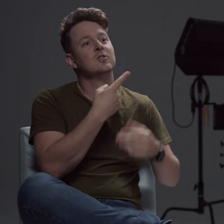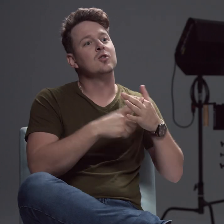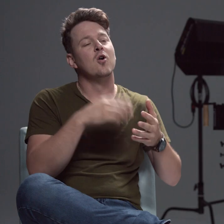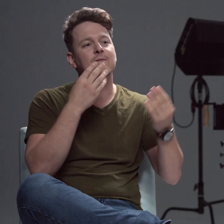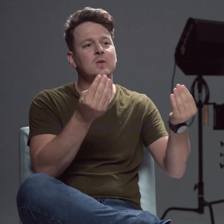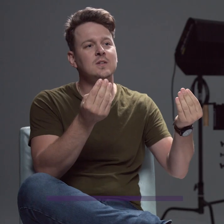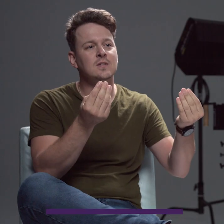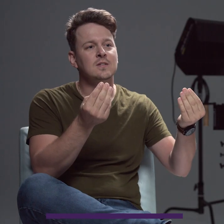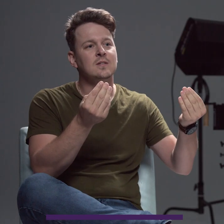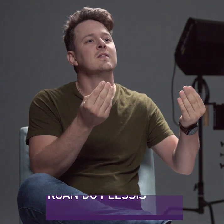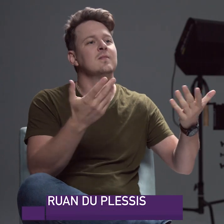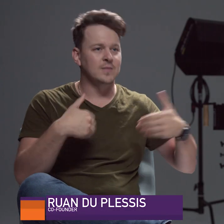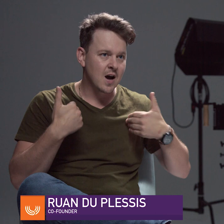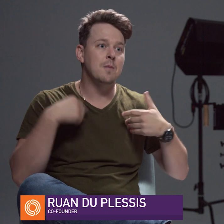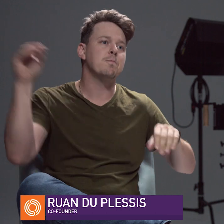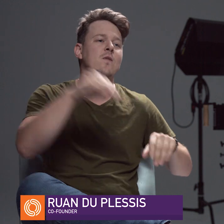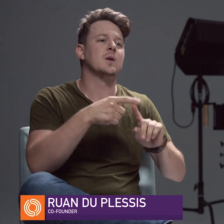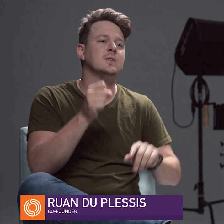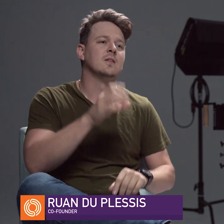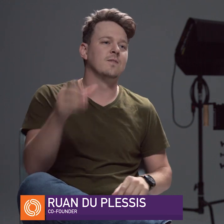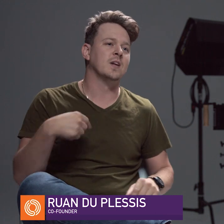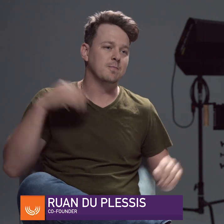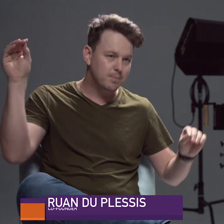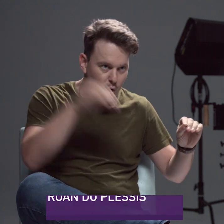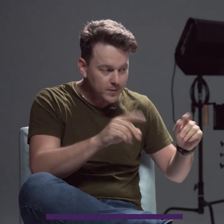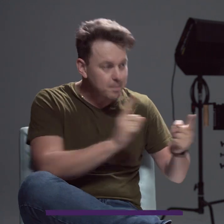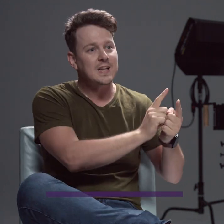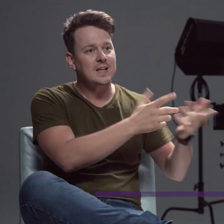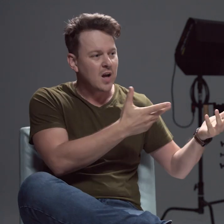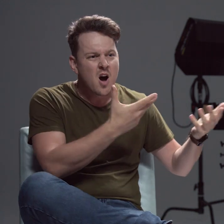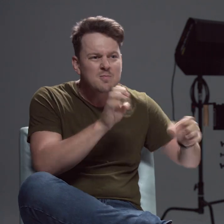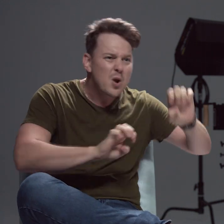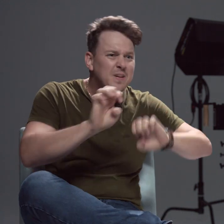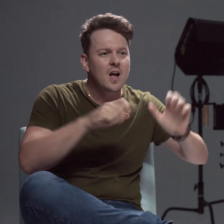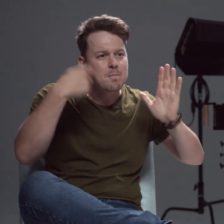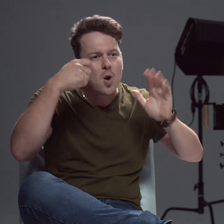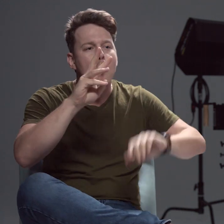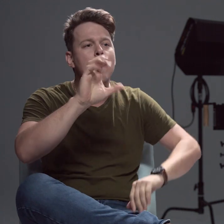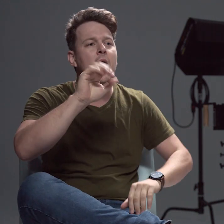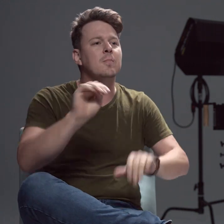We started when we were 14 years old. We were young. I had just moved from South Africa, and met him and we experimented using cameras